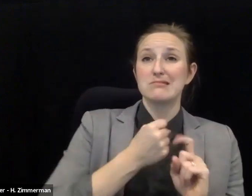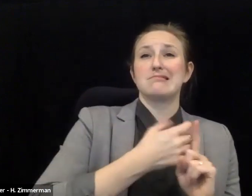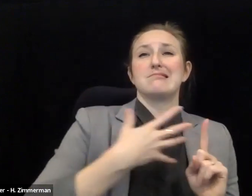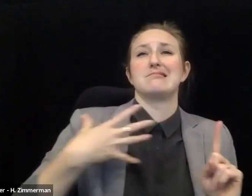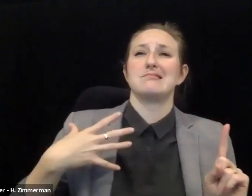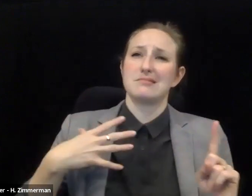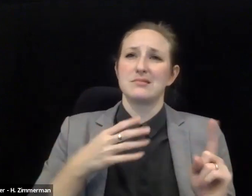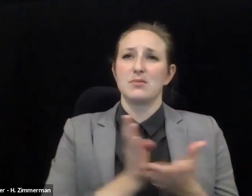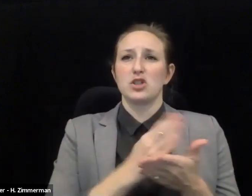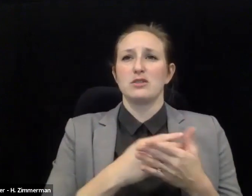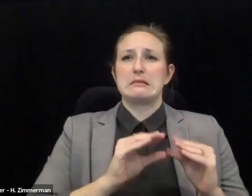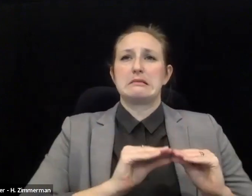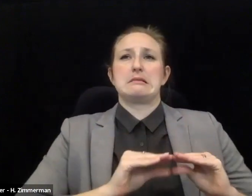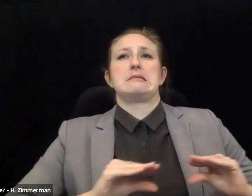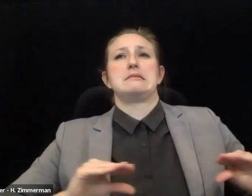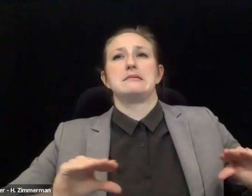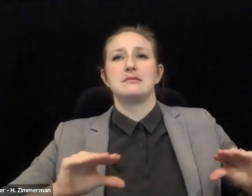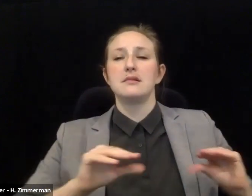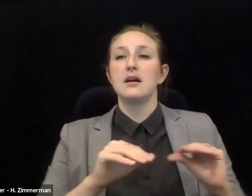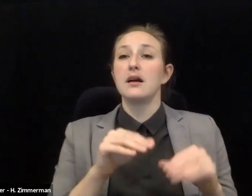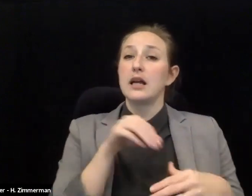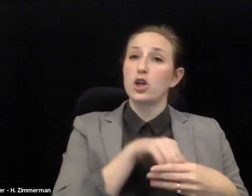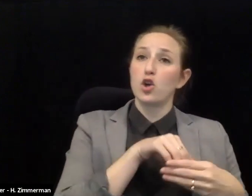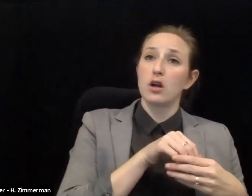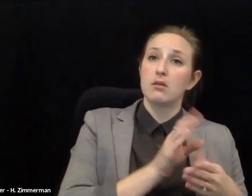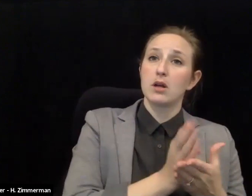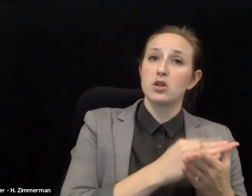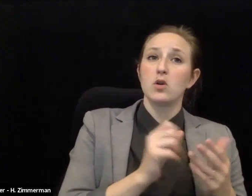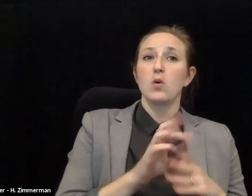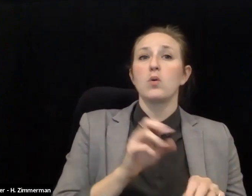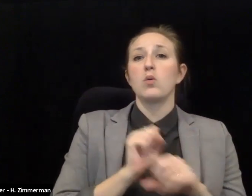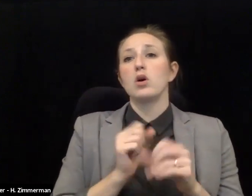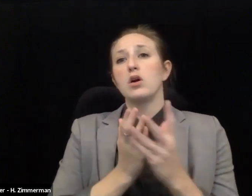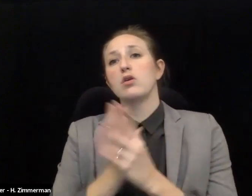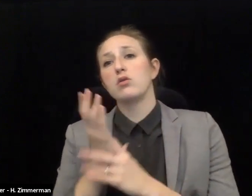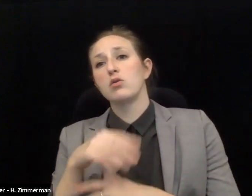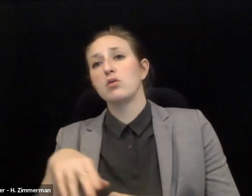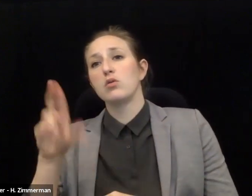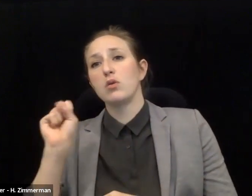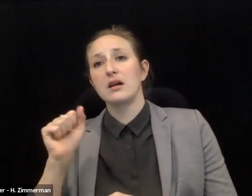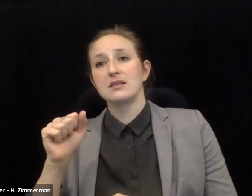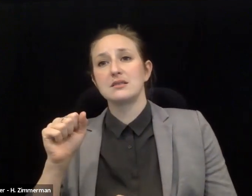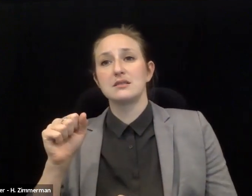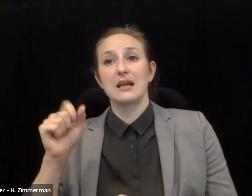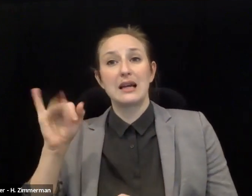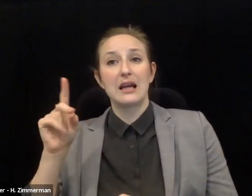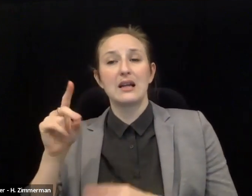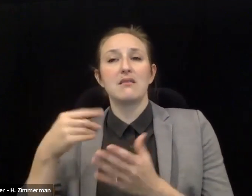Whether it's, you know, internal budgets or working through USG funding which world learning a lot of our programs are so I think